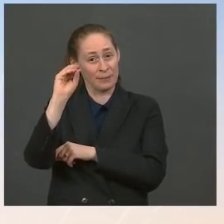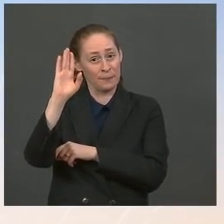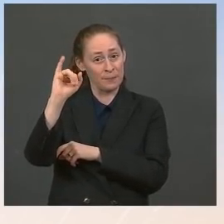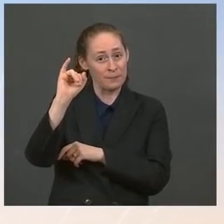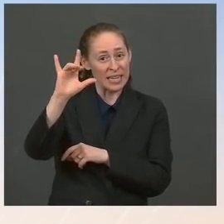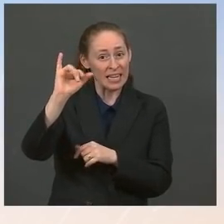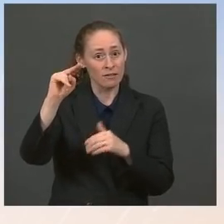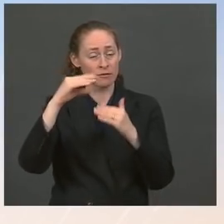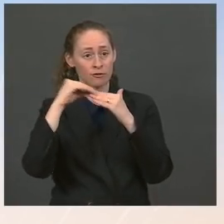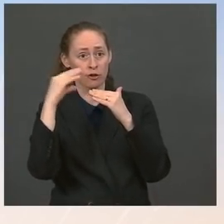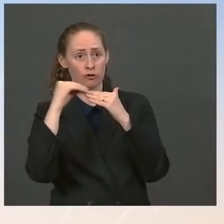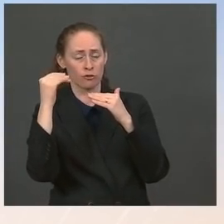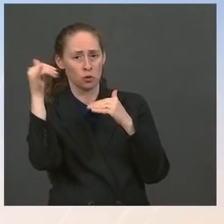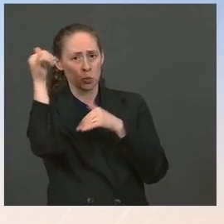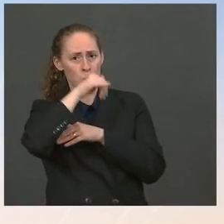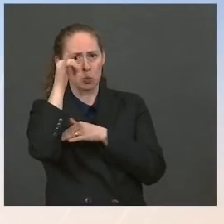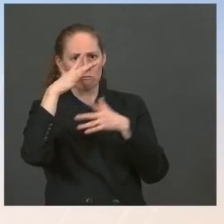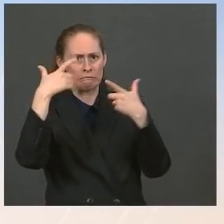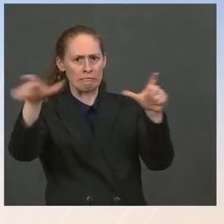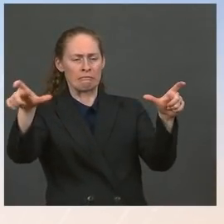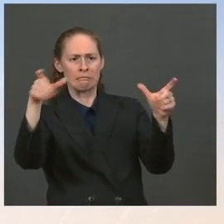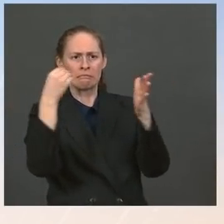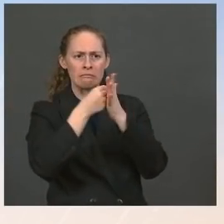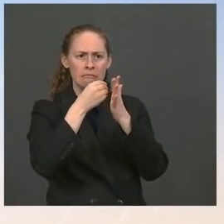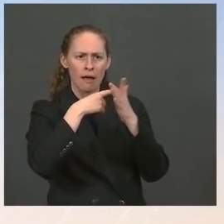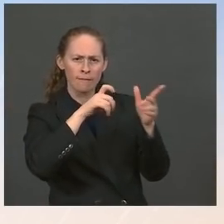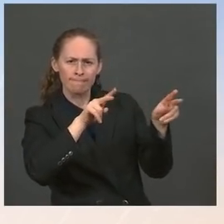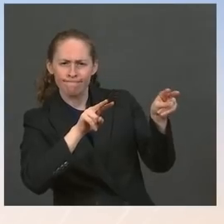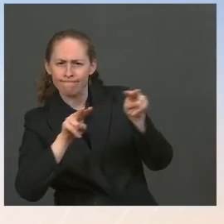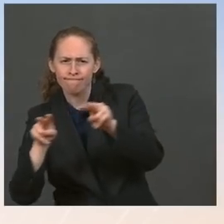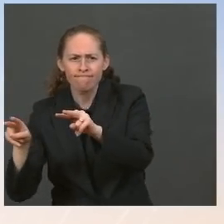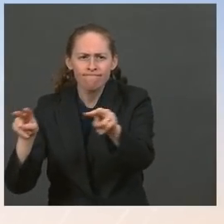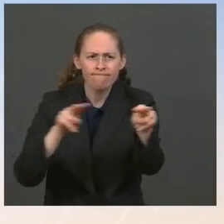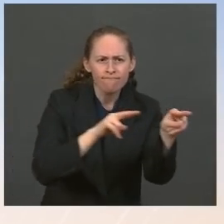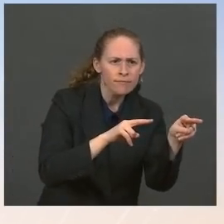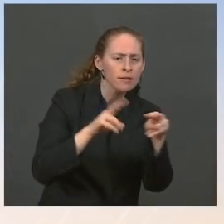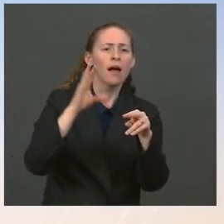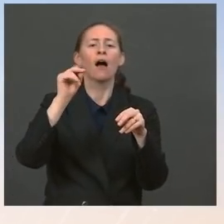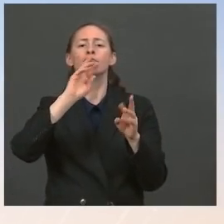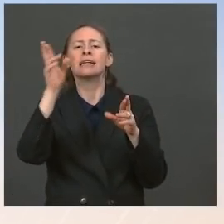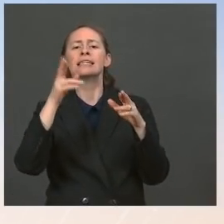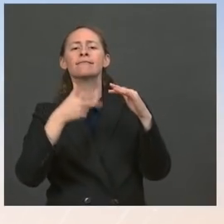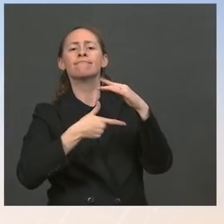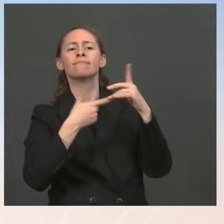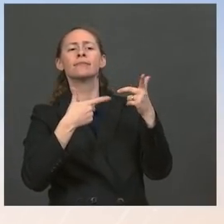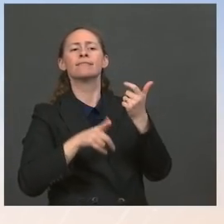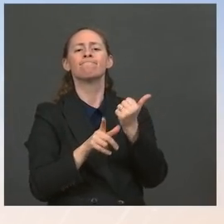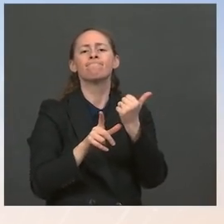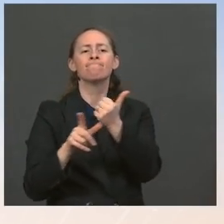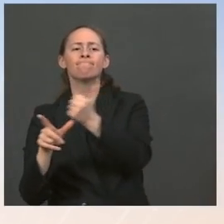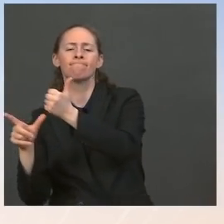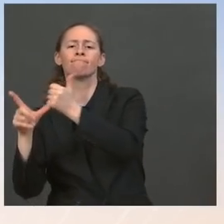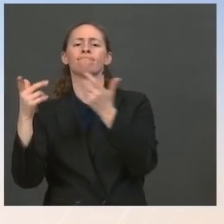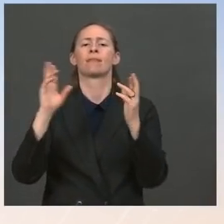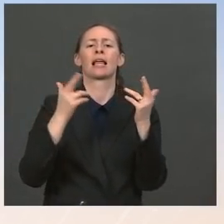Of course, there's an admin dimension to that to make sure that we have the right -- the right staffing, human power. The Press: And in terms of the highway money